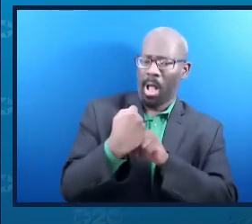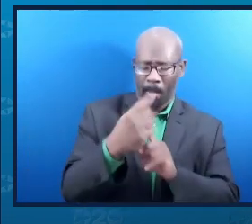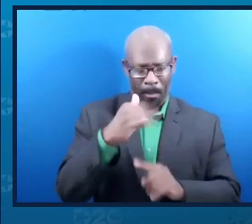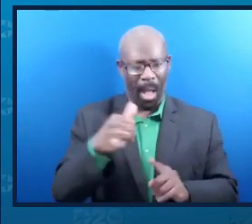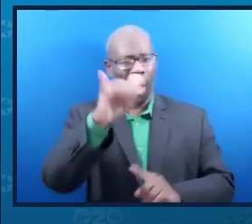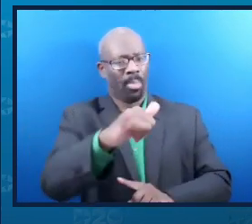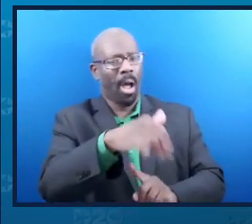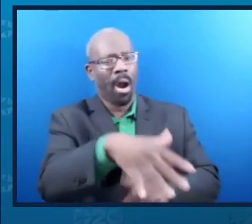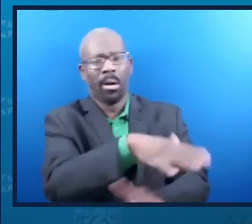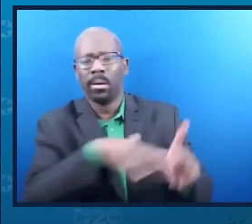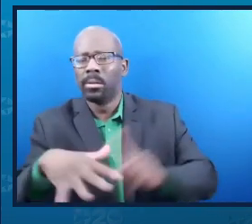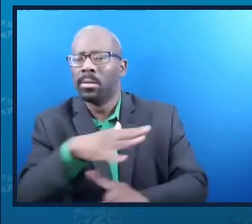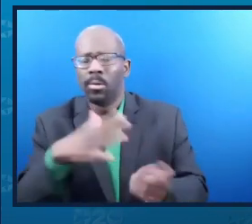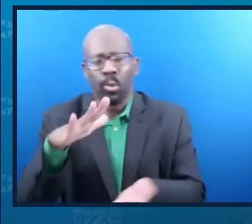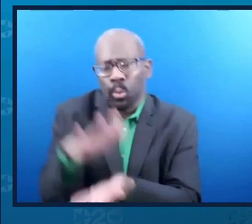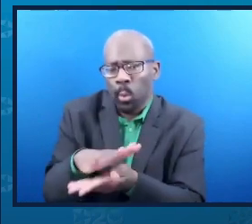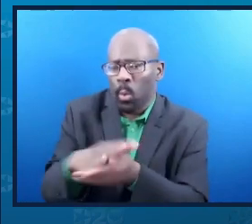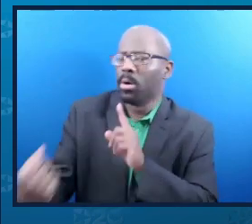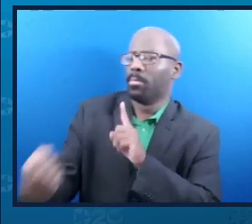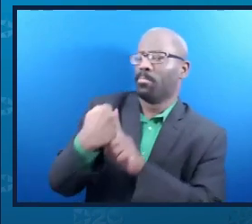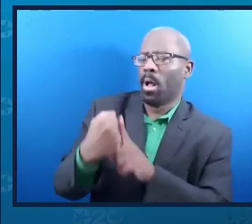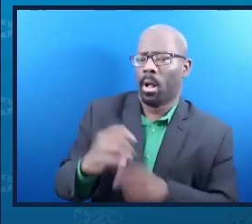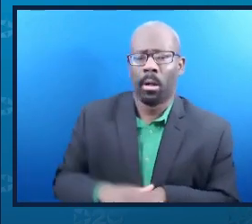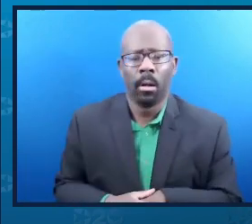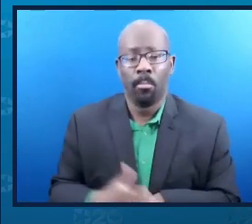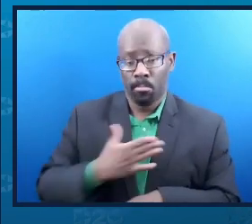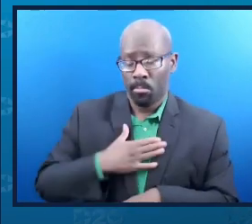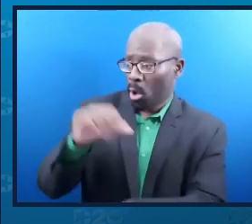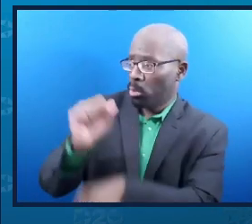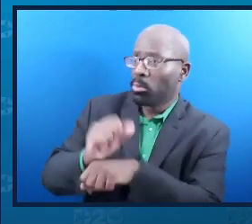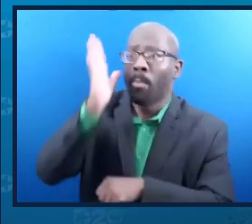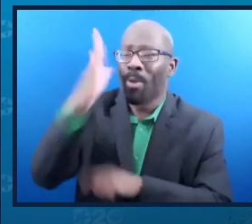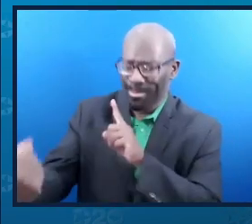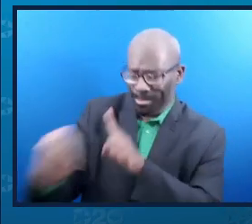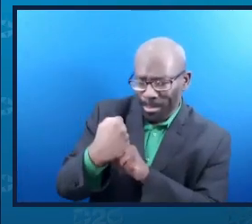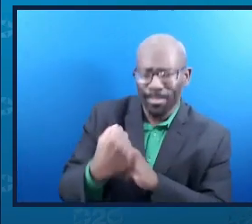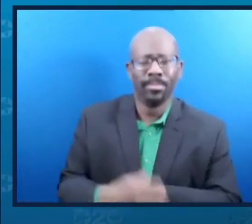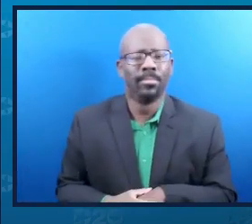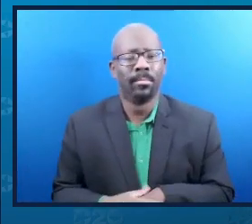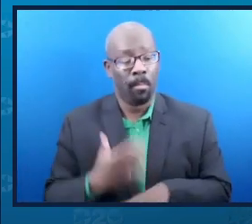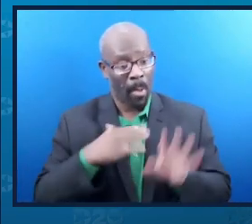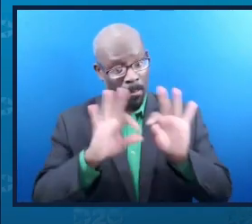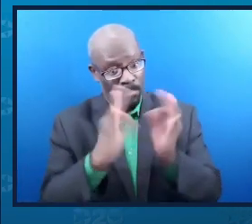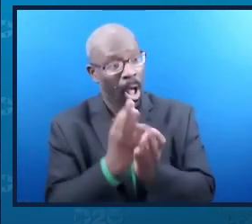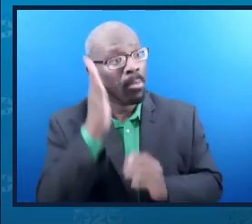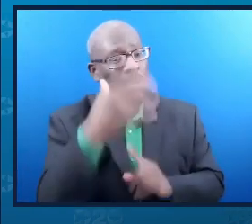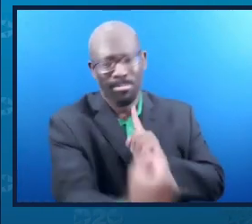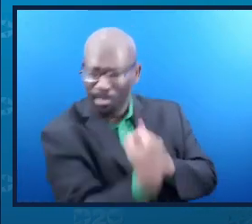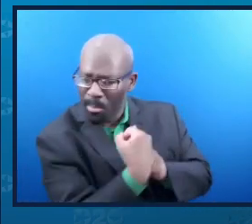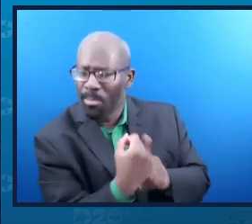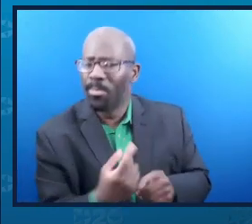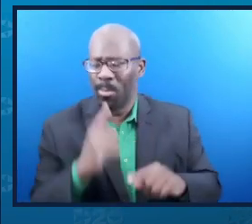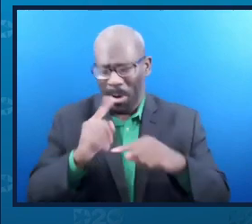OF CAREERS WE WILL HAVE, TO WHETHER OR NOT WE CAN RAISE A FAMILY. GENES ON US TAKING CLIMATE